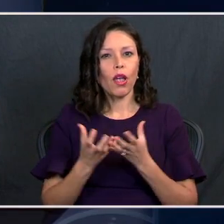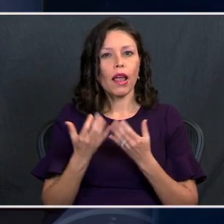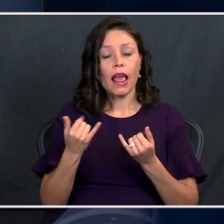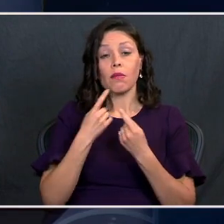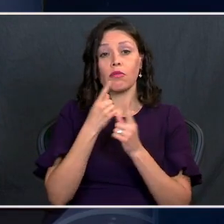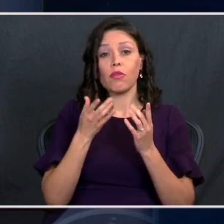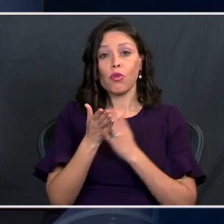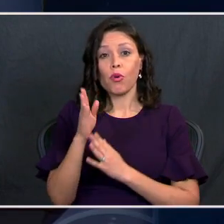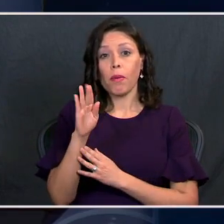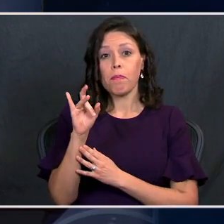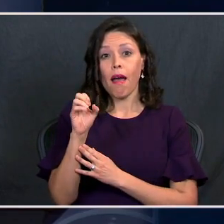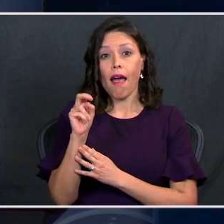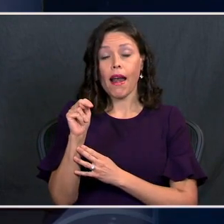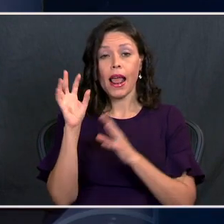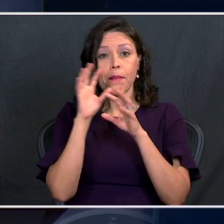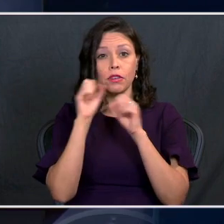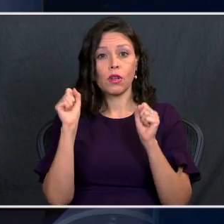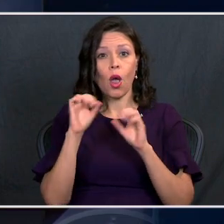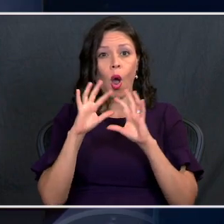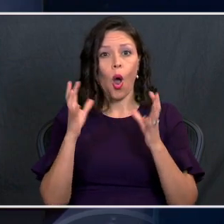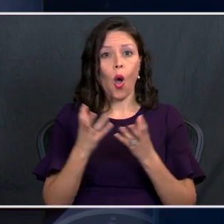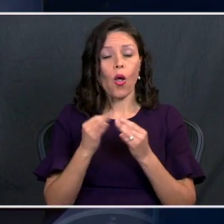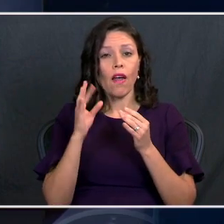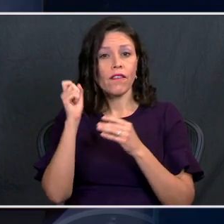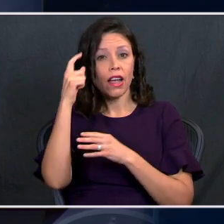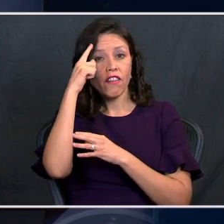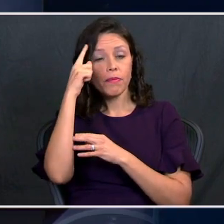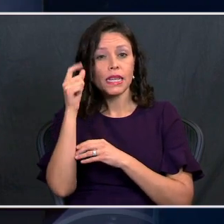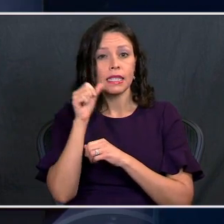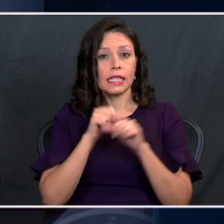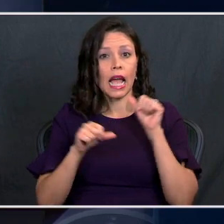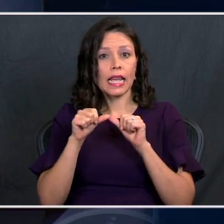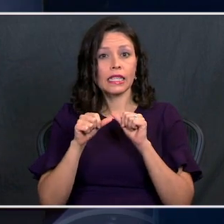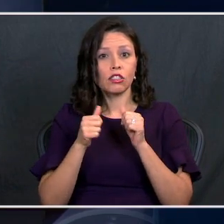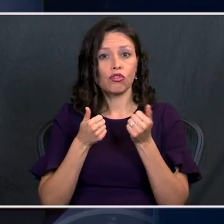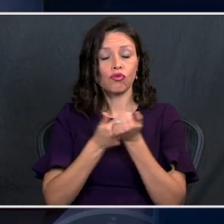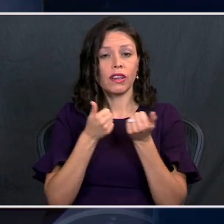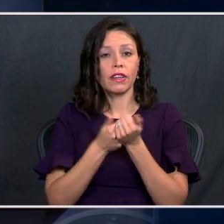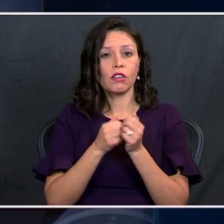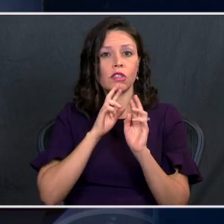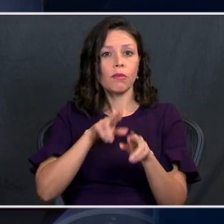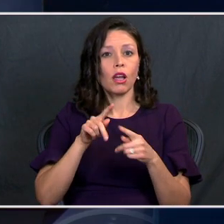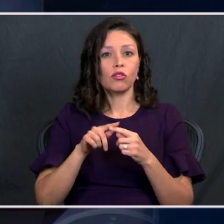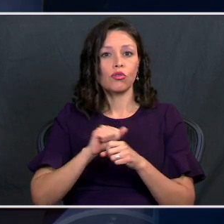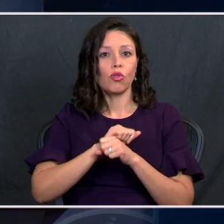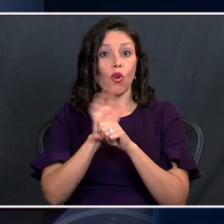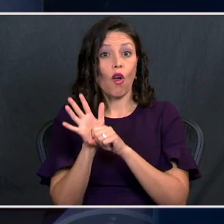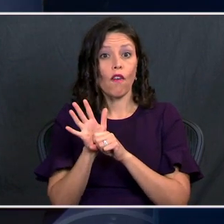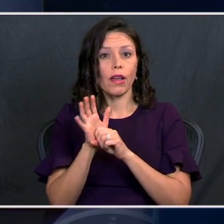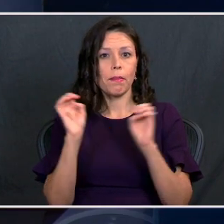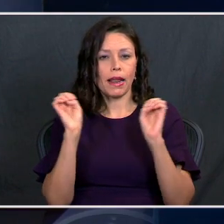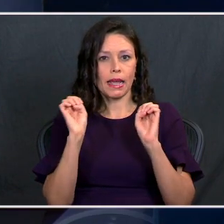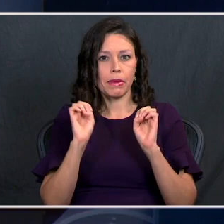administration's whole-of-government, decisive, and science-driven response to the COVID-19 pandemic.